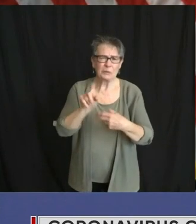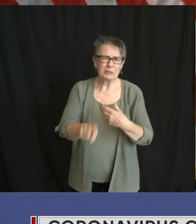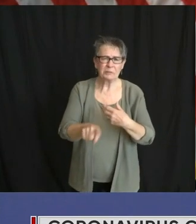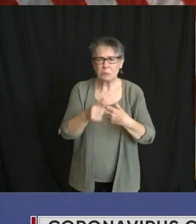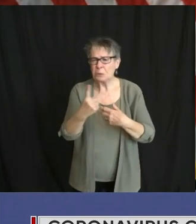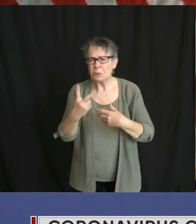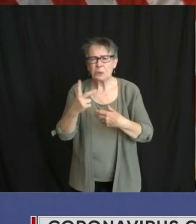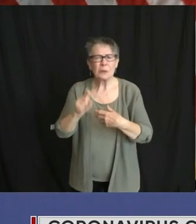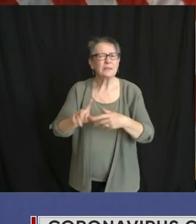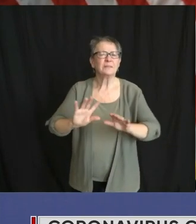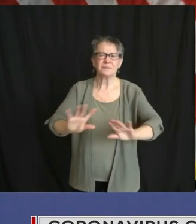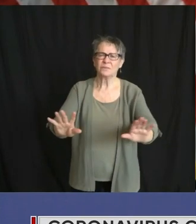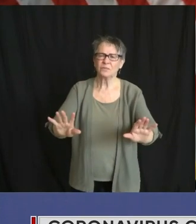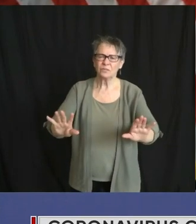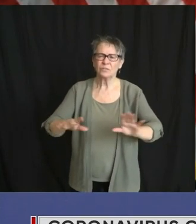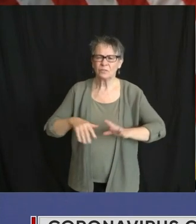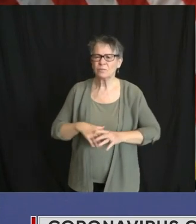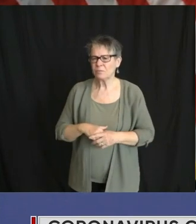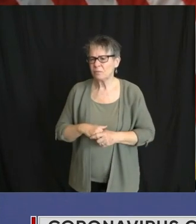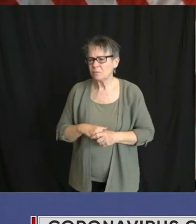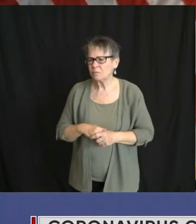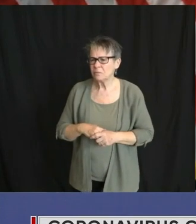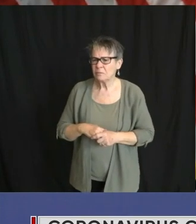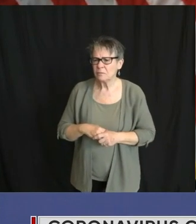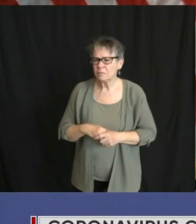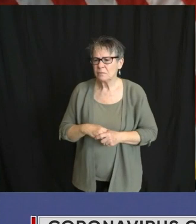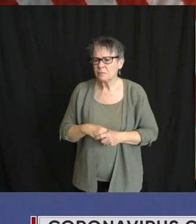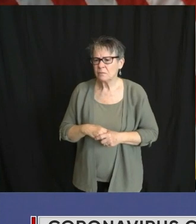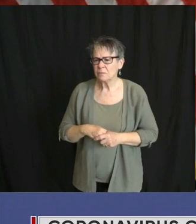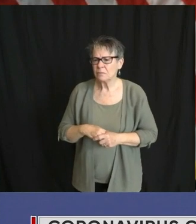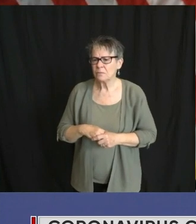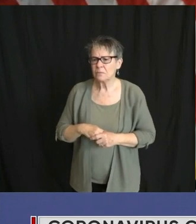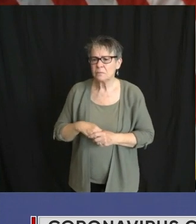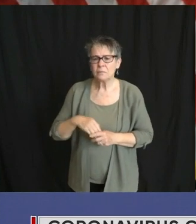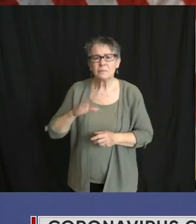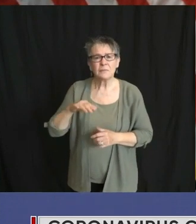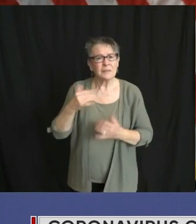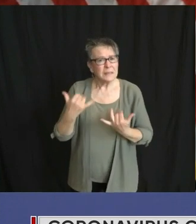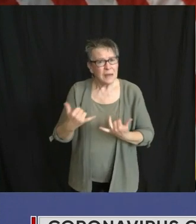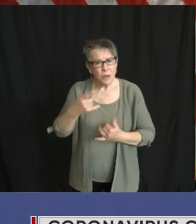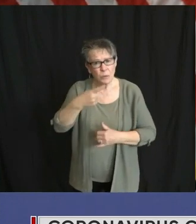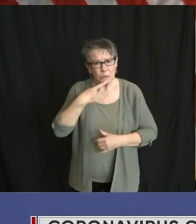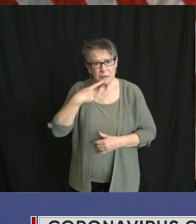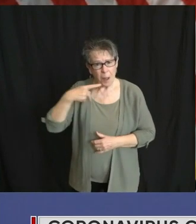KEEP THESE TO A COUPLE IF YOU COULD, OR THREE.